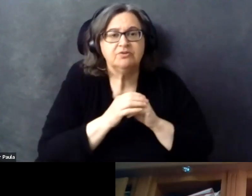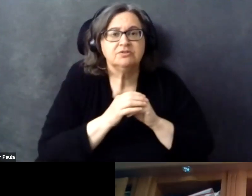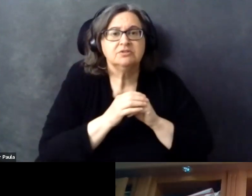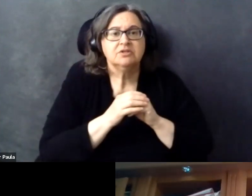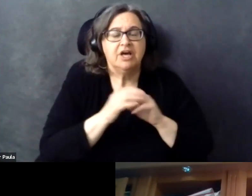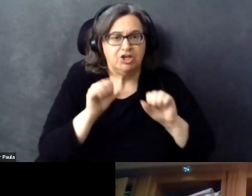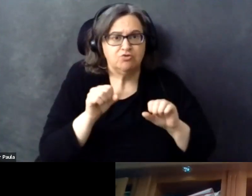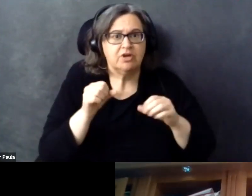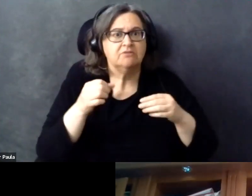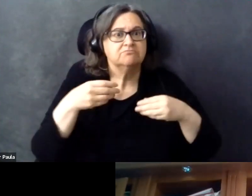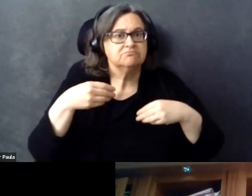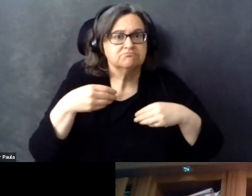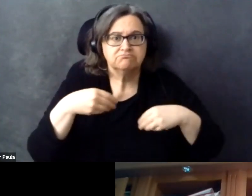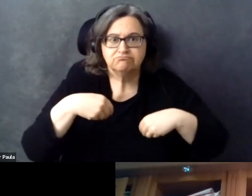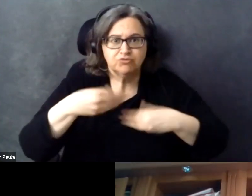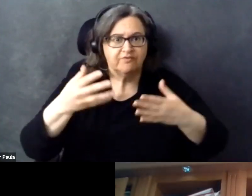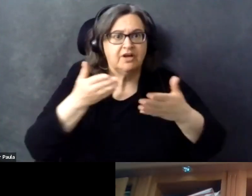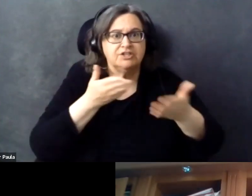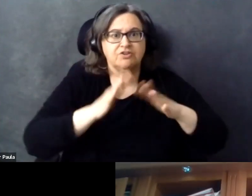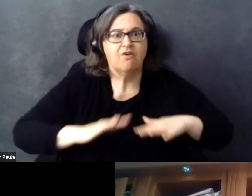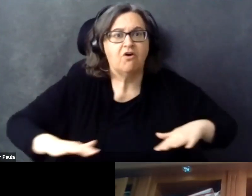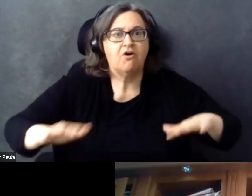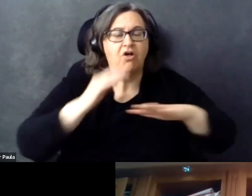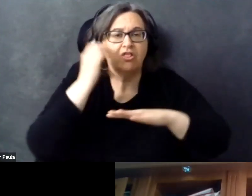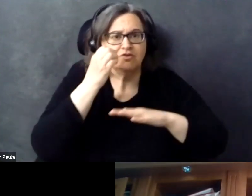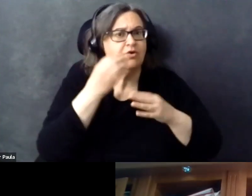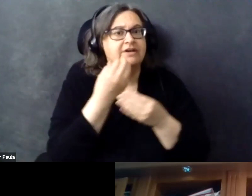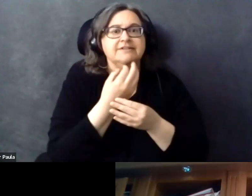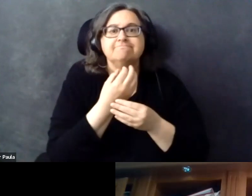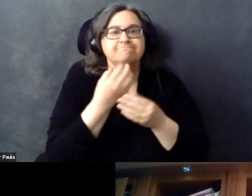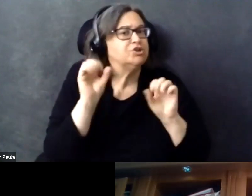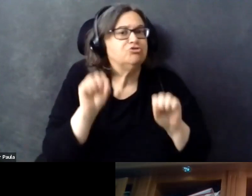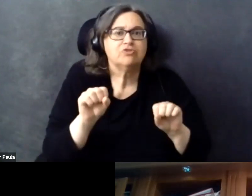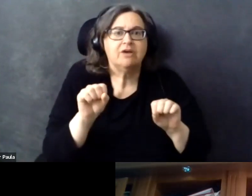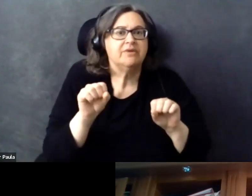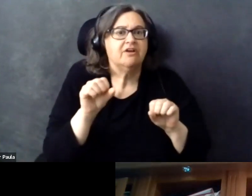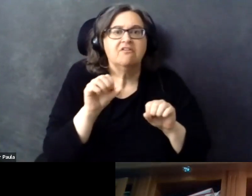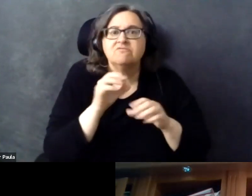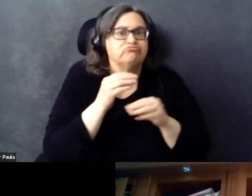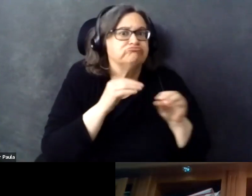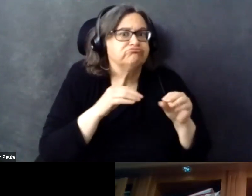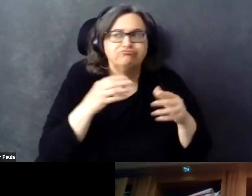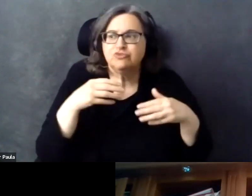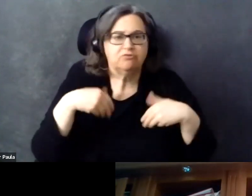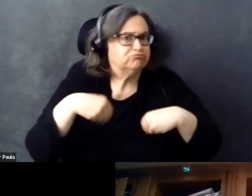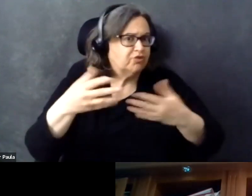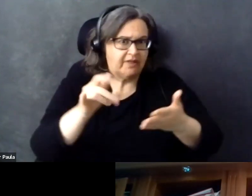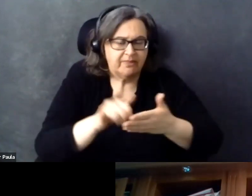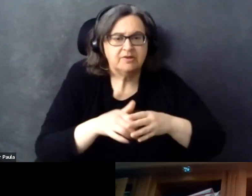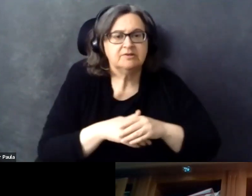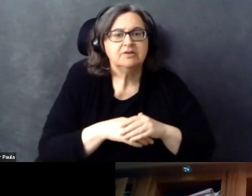service can be distributed in the whole Europe. You have the free move